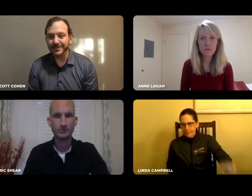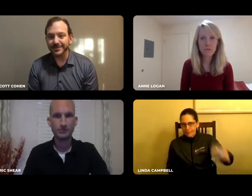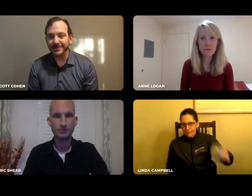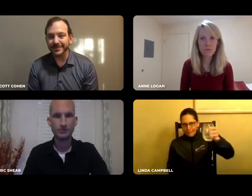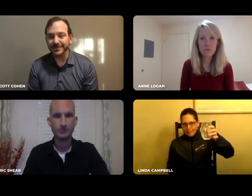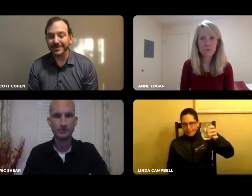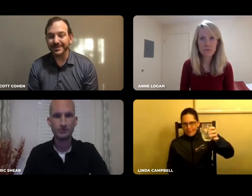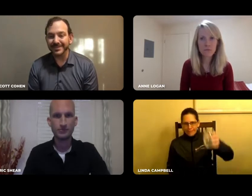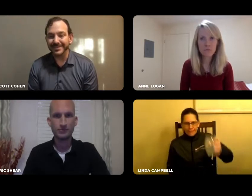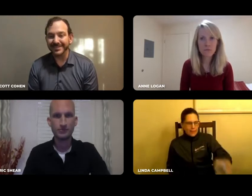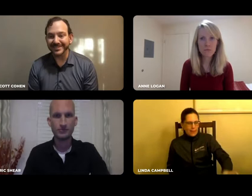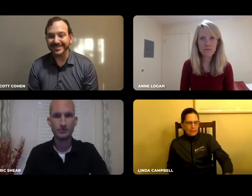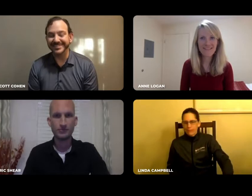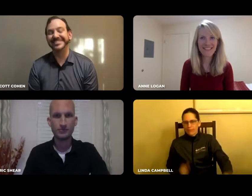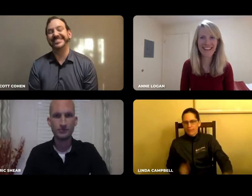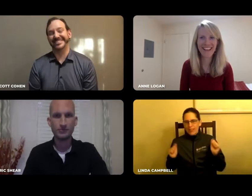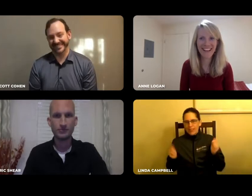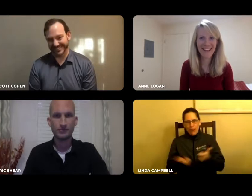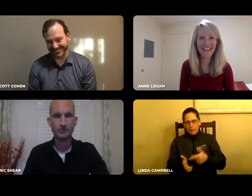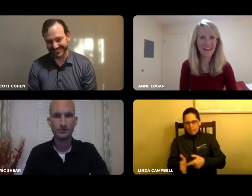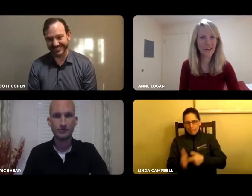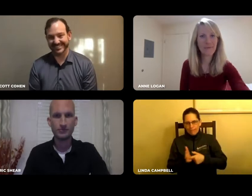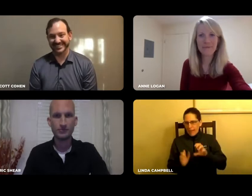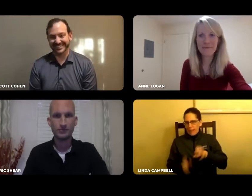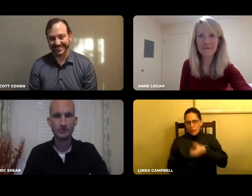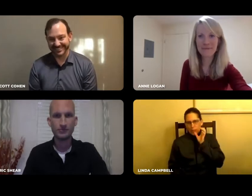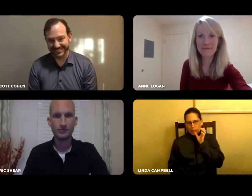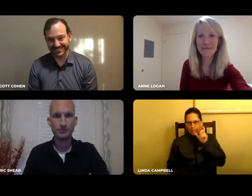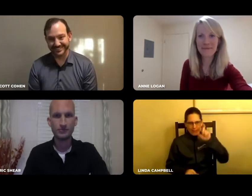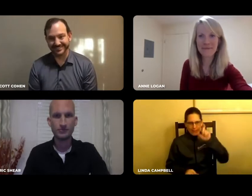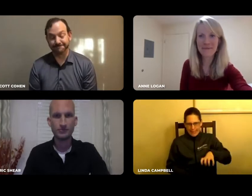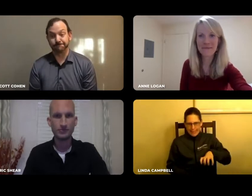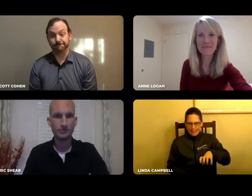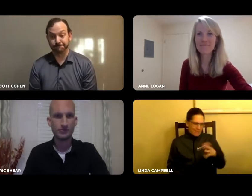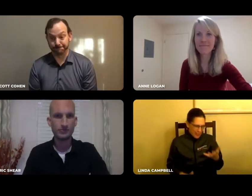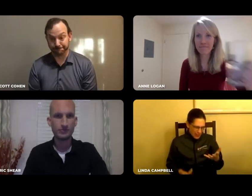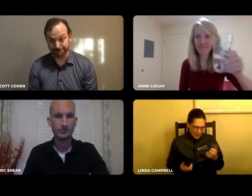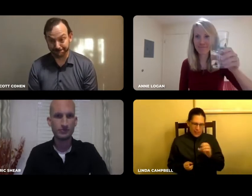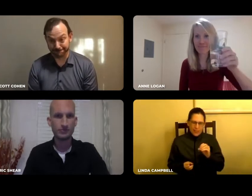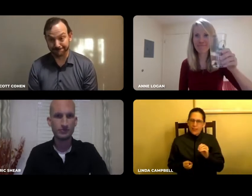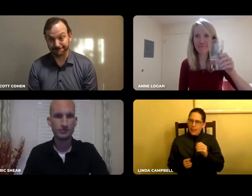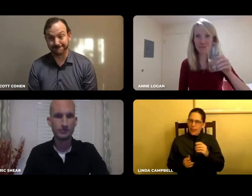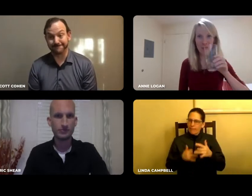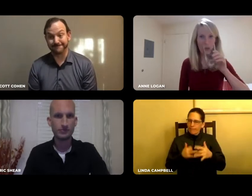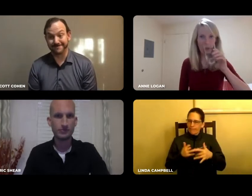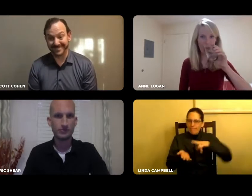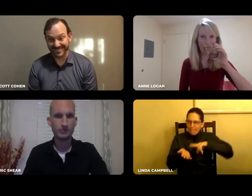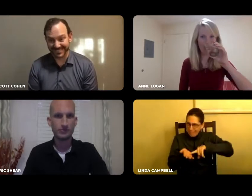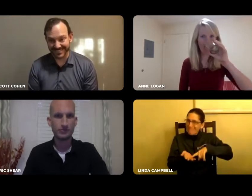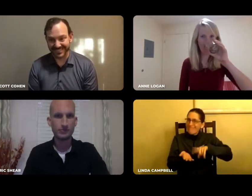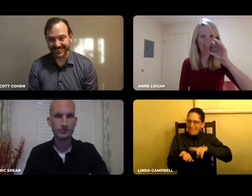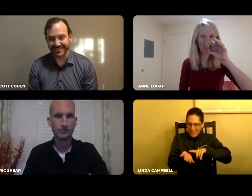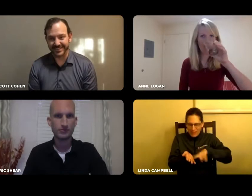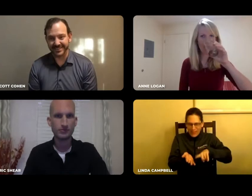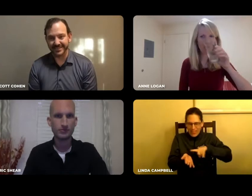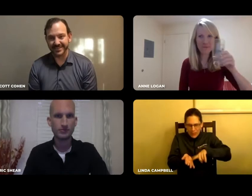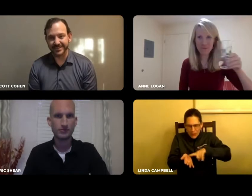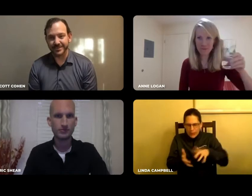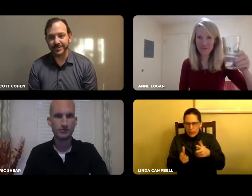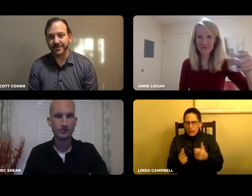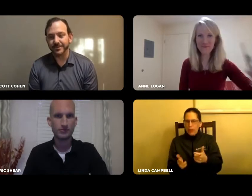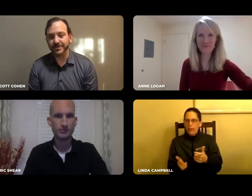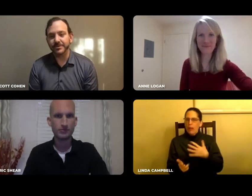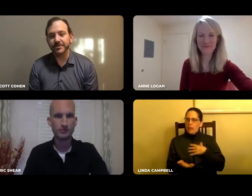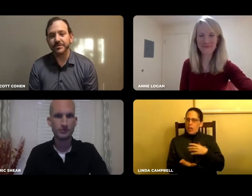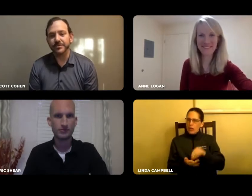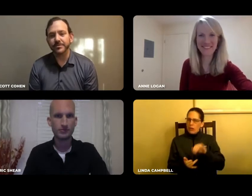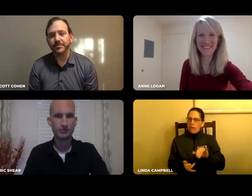See I have a glass right here We all require it to live